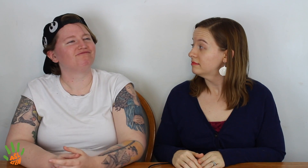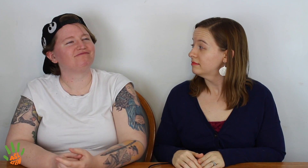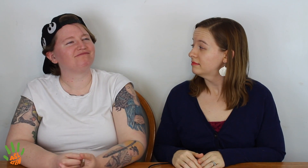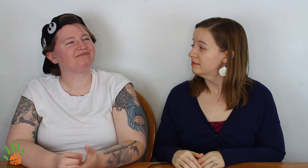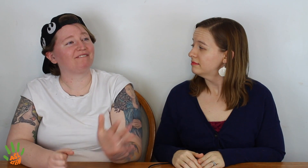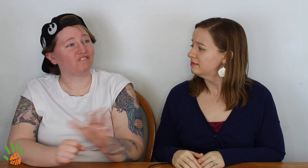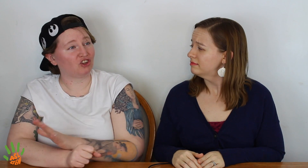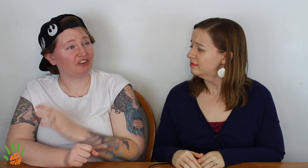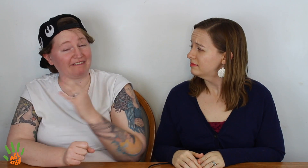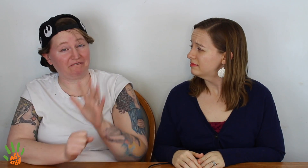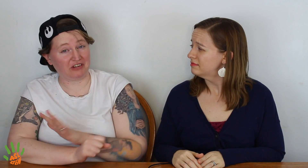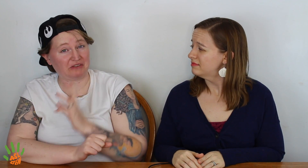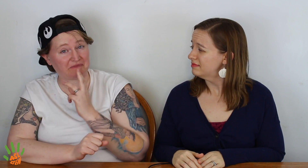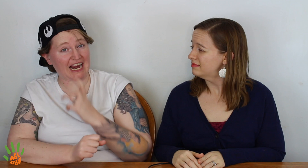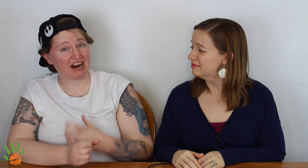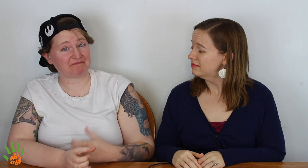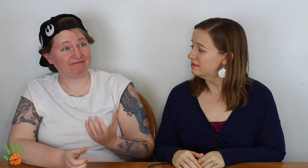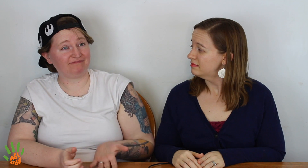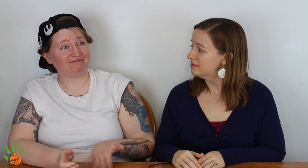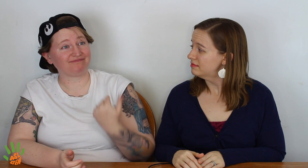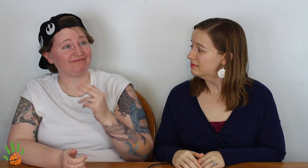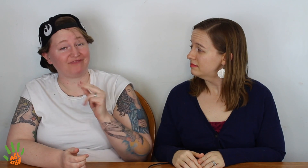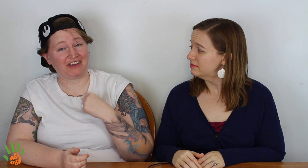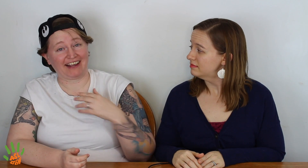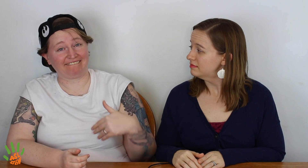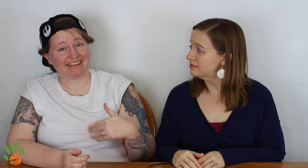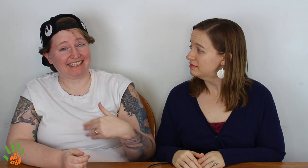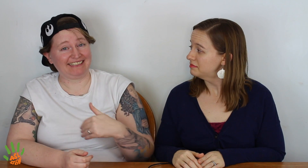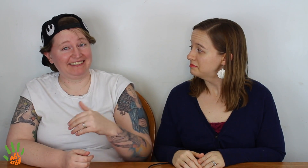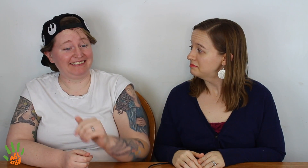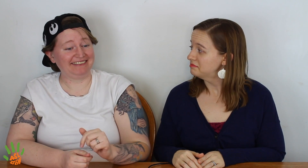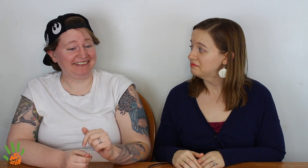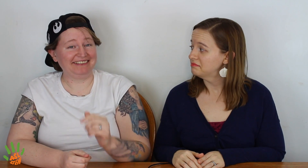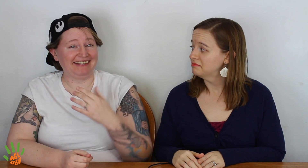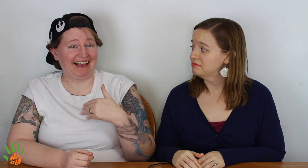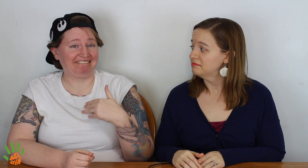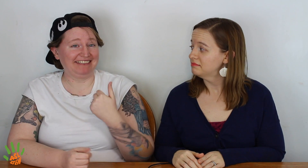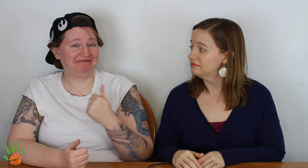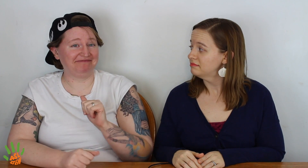Umm, like a full filled water bottle? No I haven't done that yet.